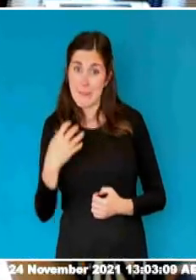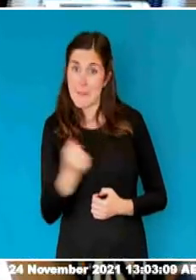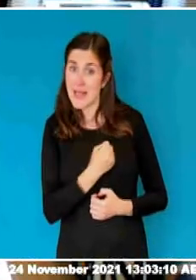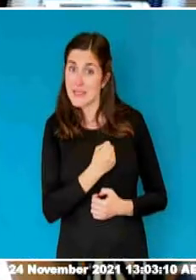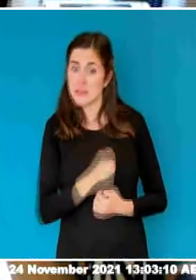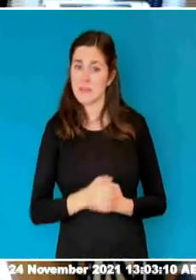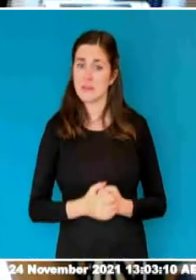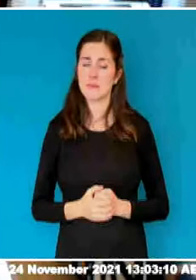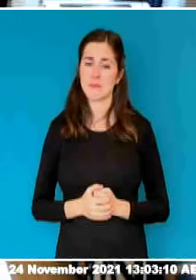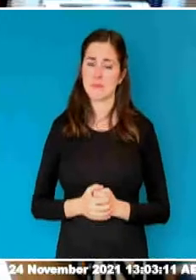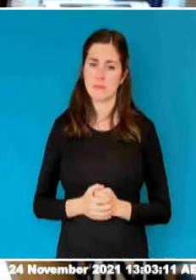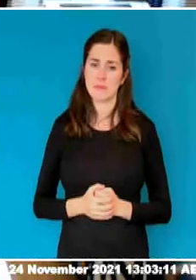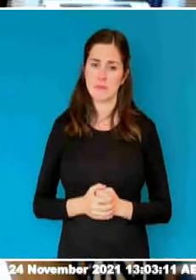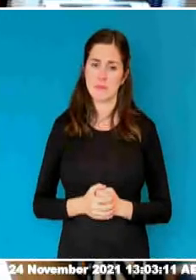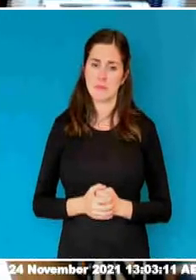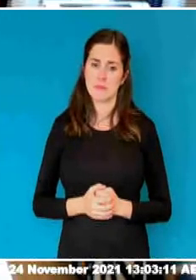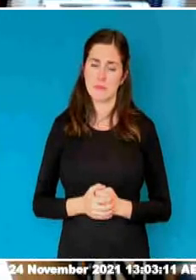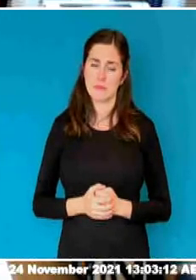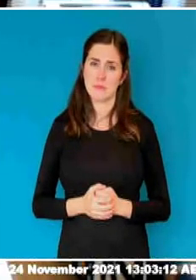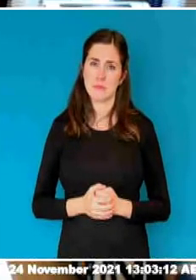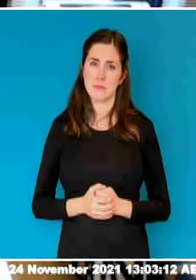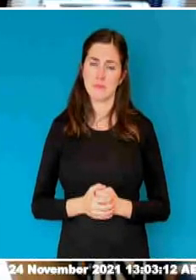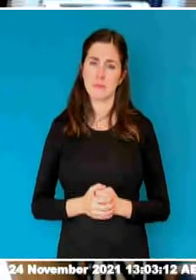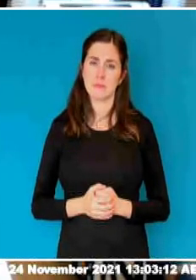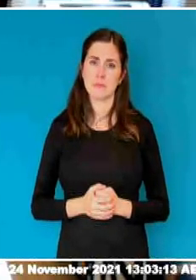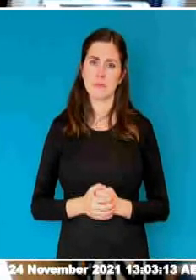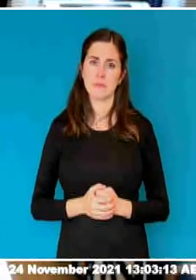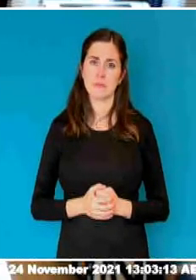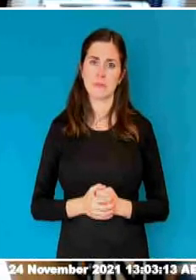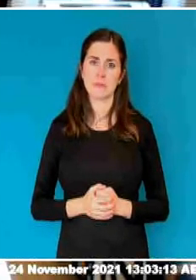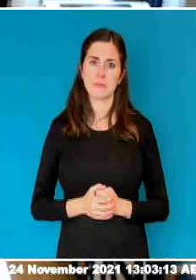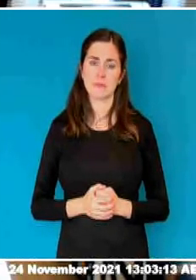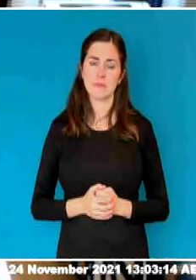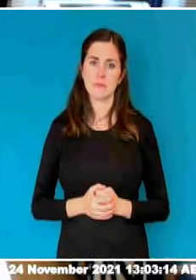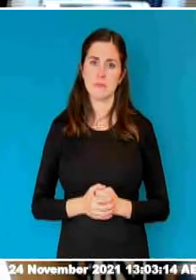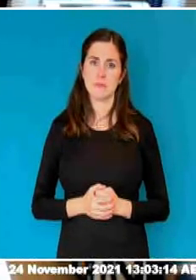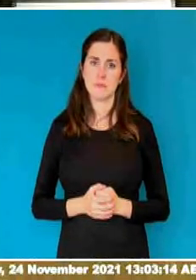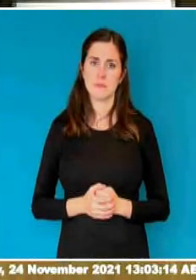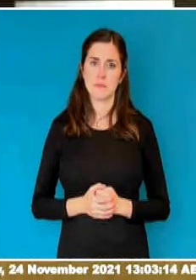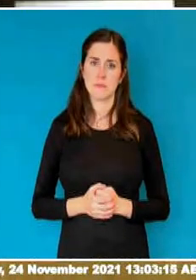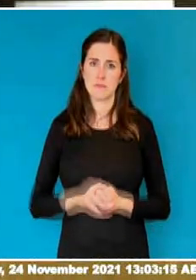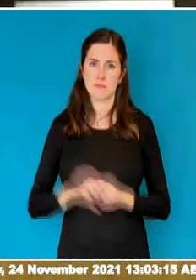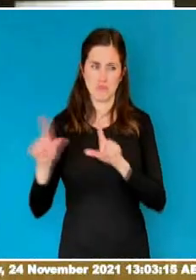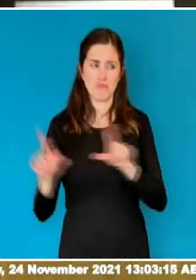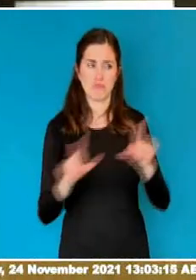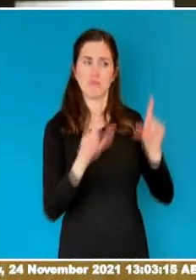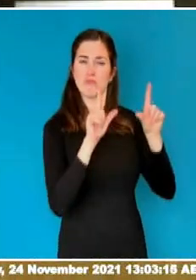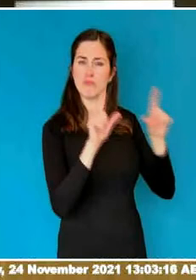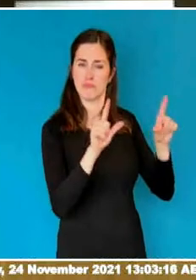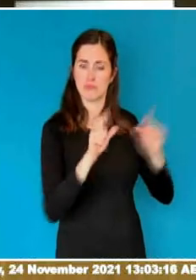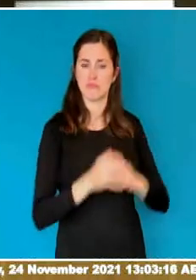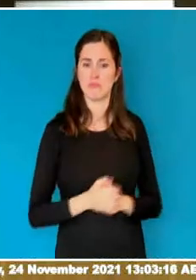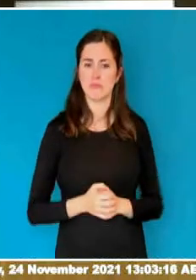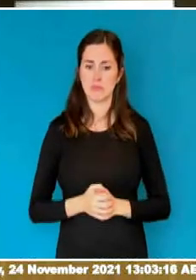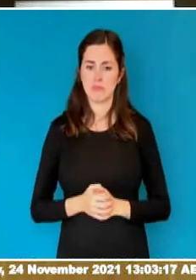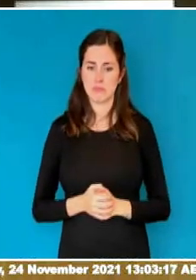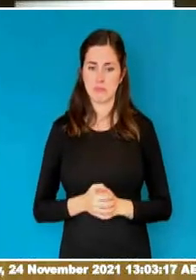That was the reasonable adjustment, and that is a